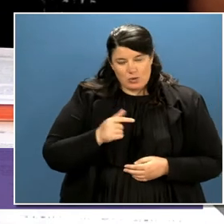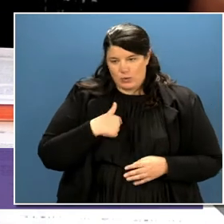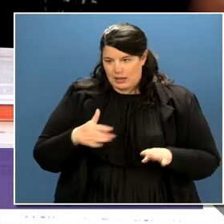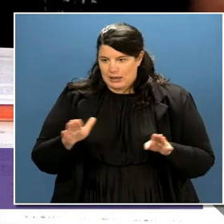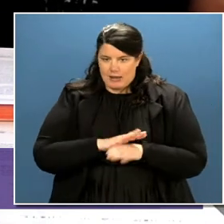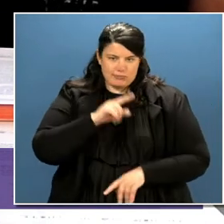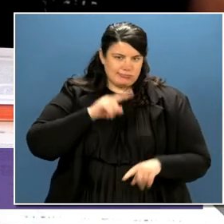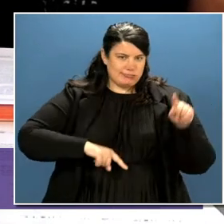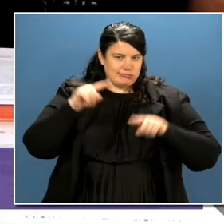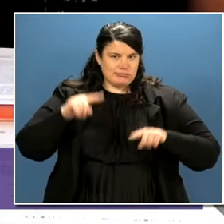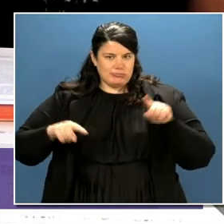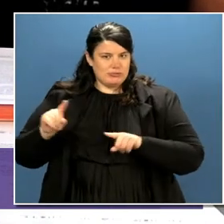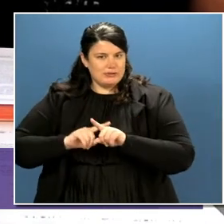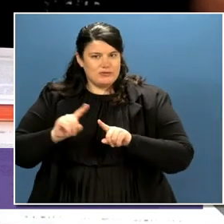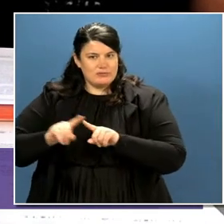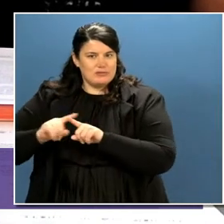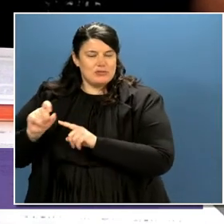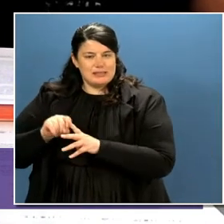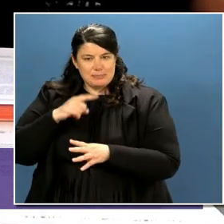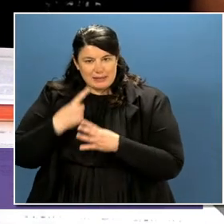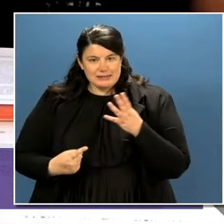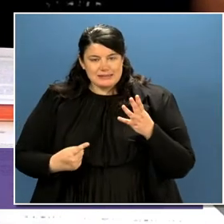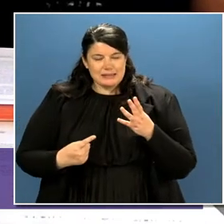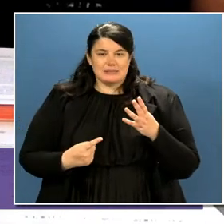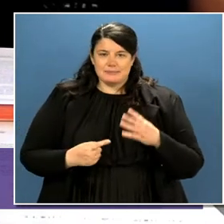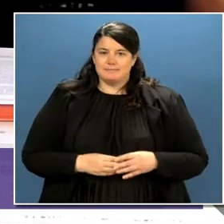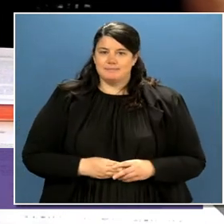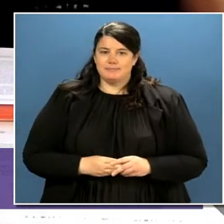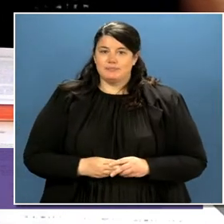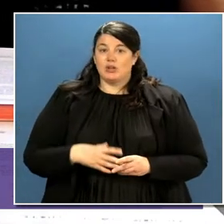disabilities in our associates as possible, including lived experience ---